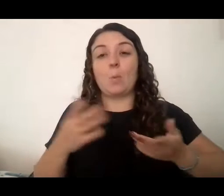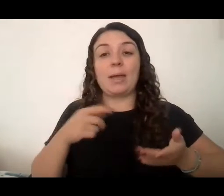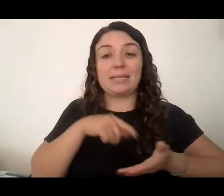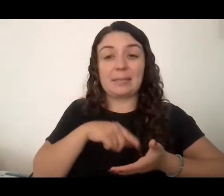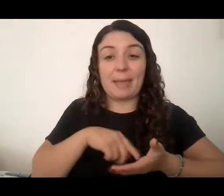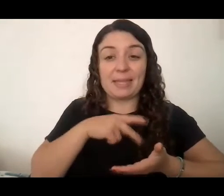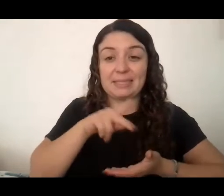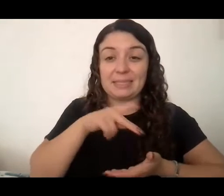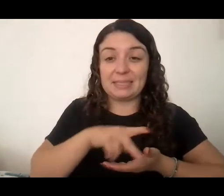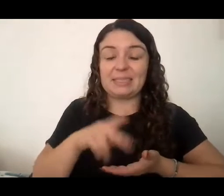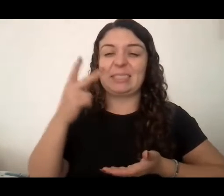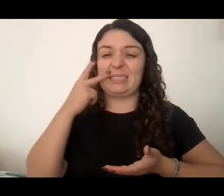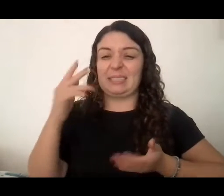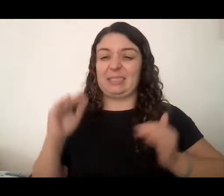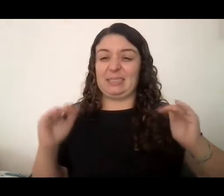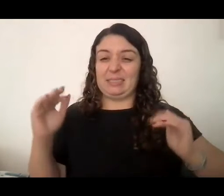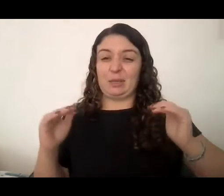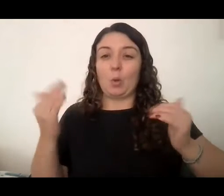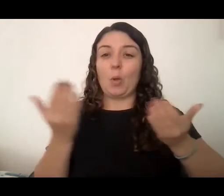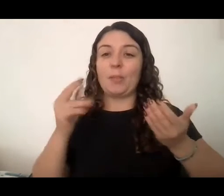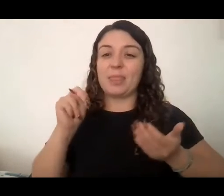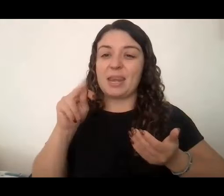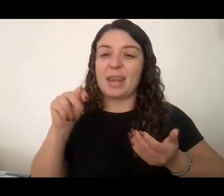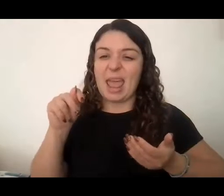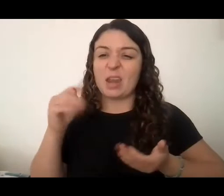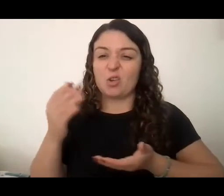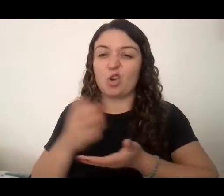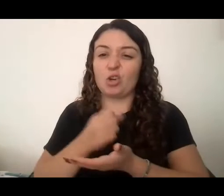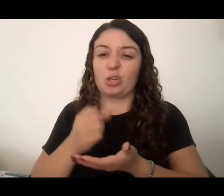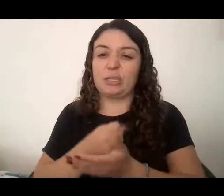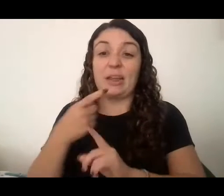and see what their net earnings from self-employment is every month and compare that to